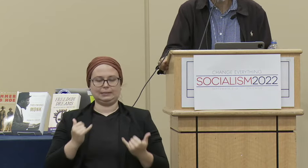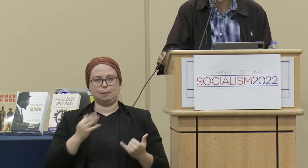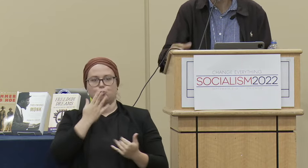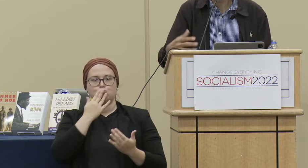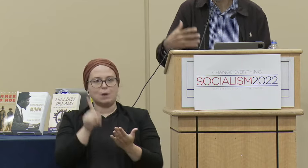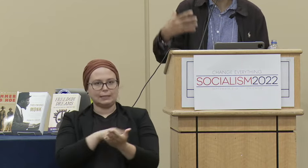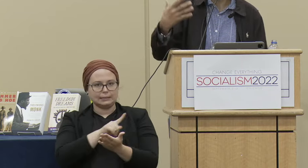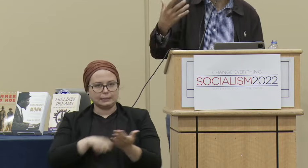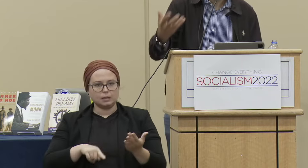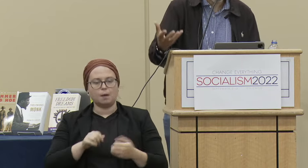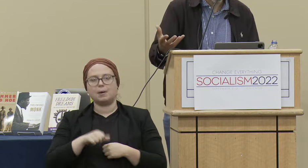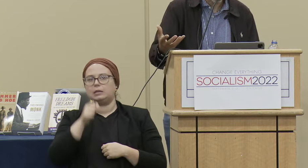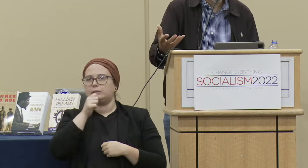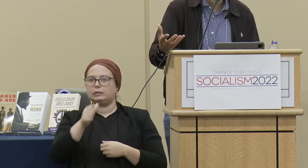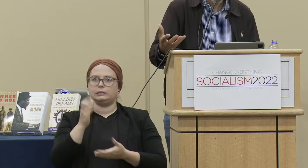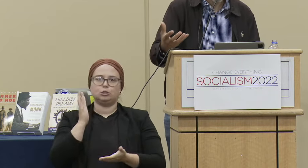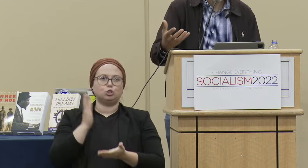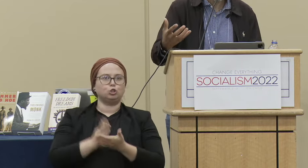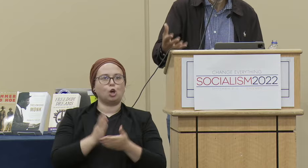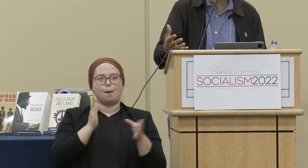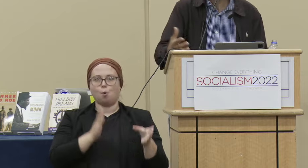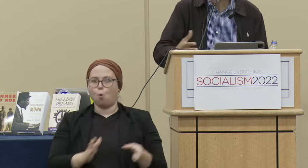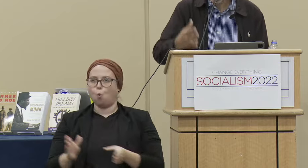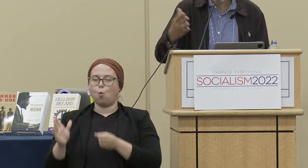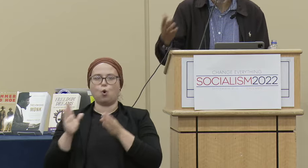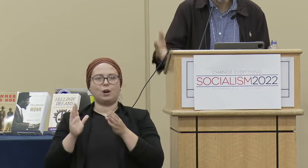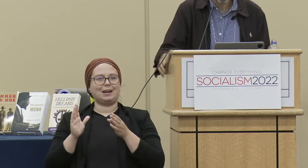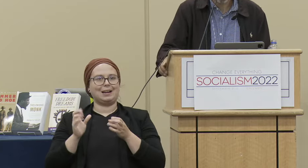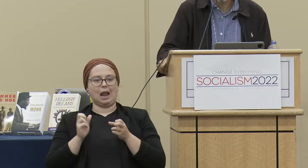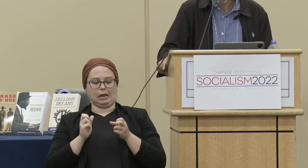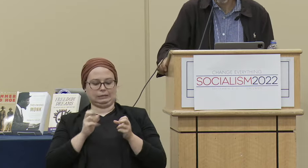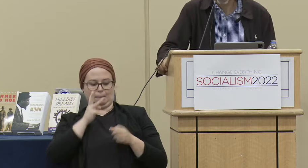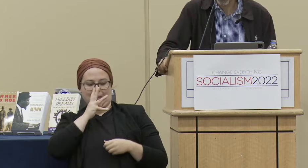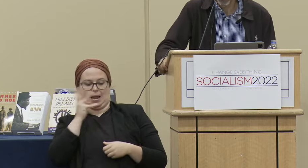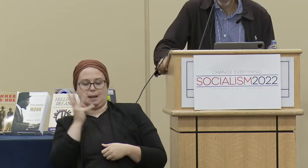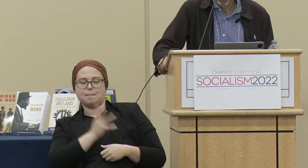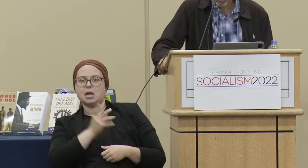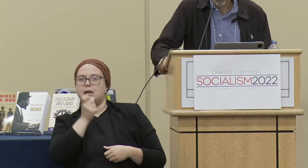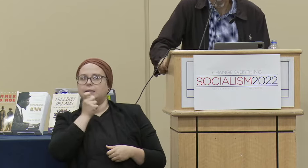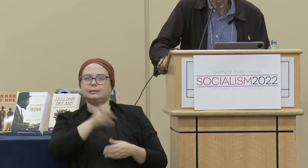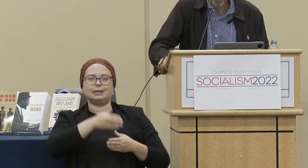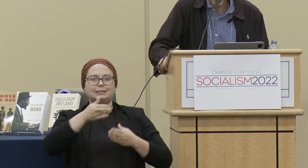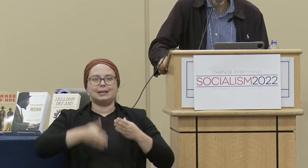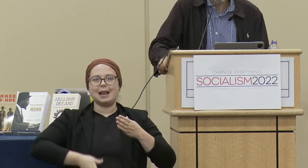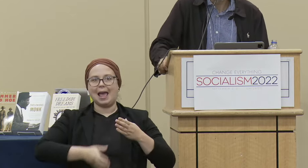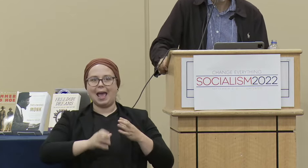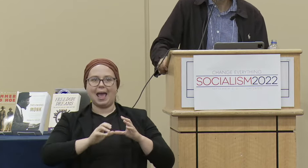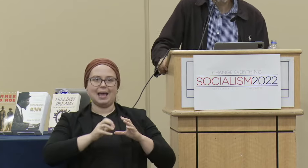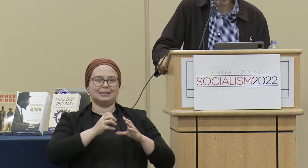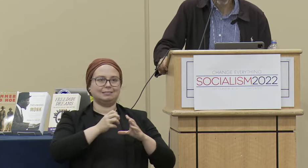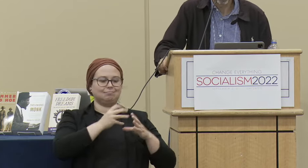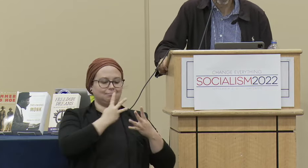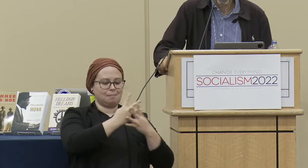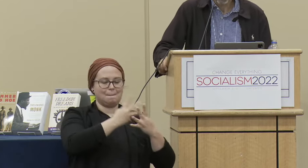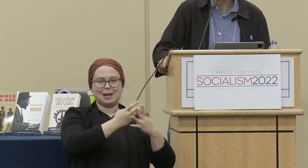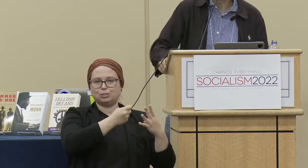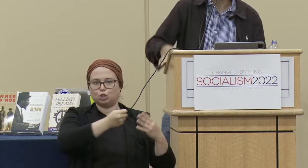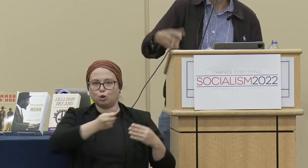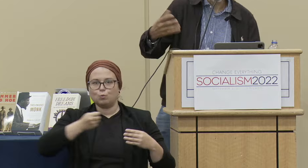nothing to address contemporary racism. Does nothing to stop organized abandonment. Nothing to end mass incarceration and